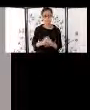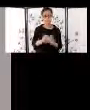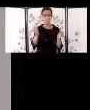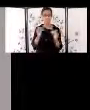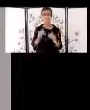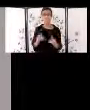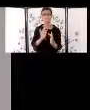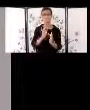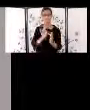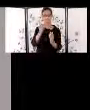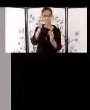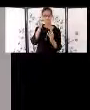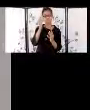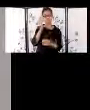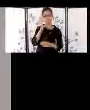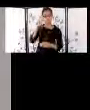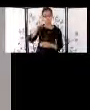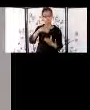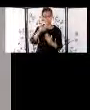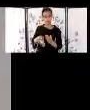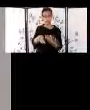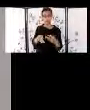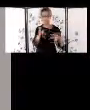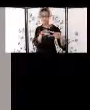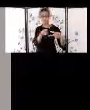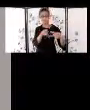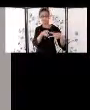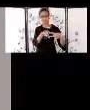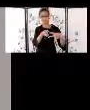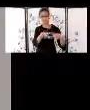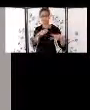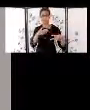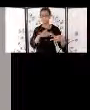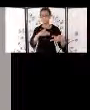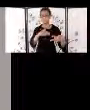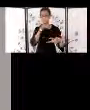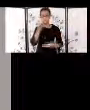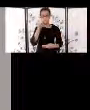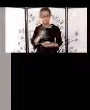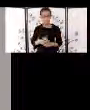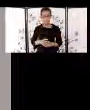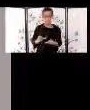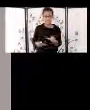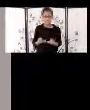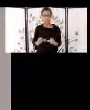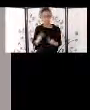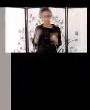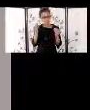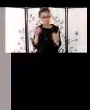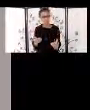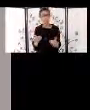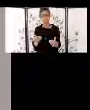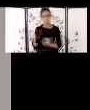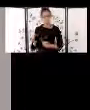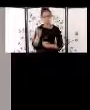again. Please don’t be shy and reach out early and ask questions! If you do request feedback from me, please